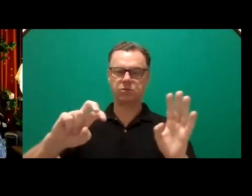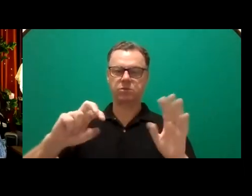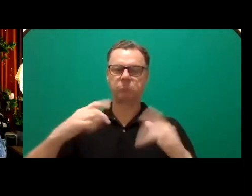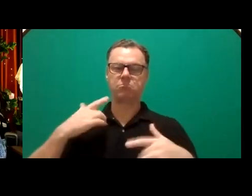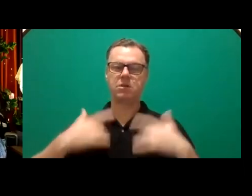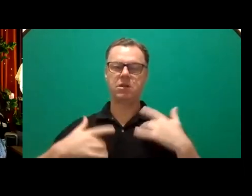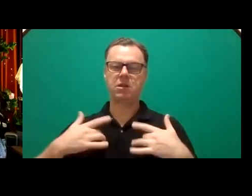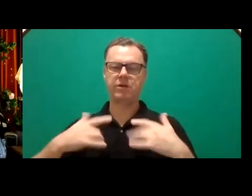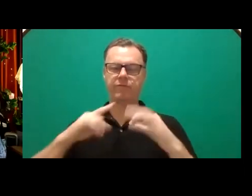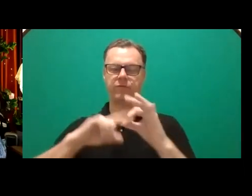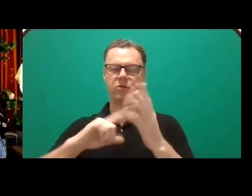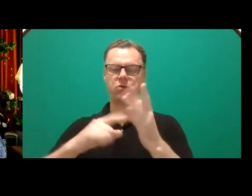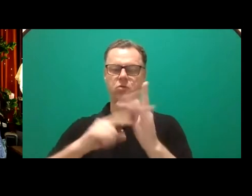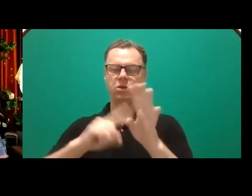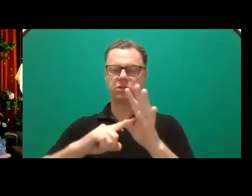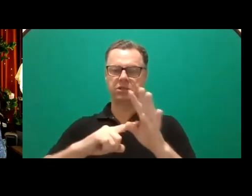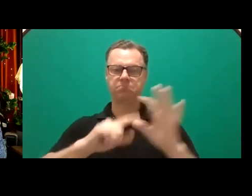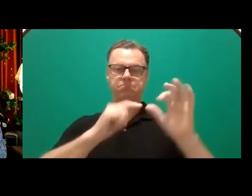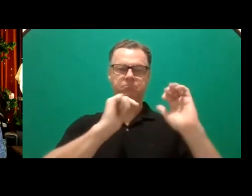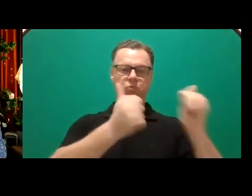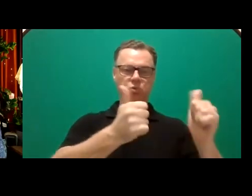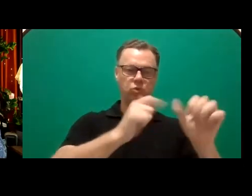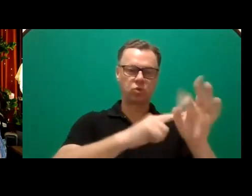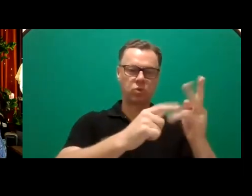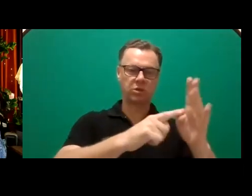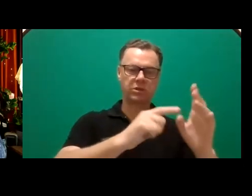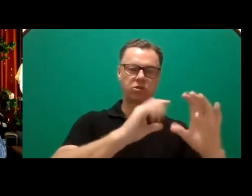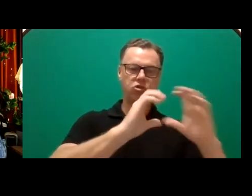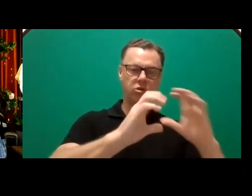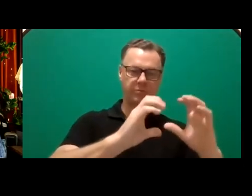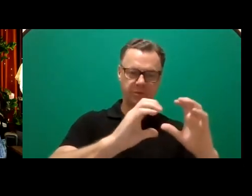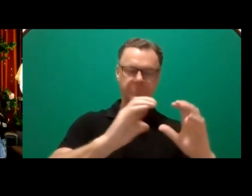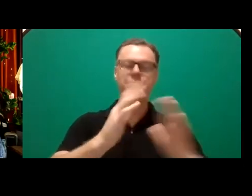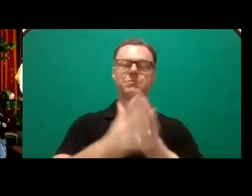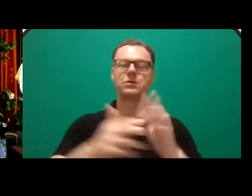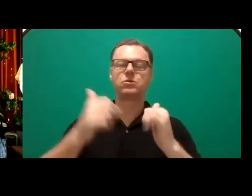are words that I take to heart to remind myself why I mustn't let my hearing loss prevent